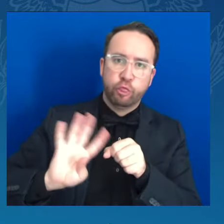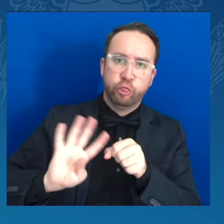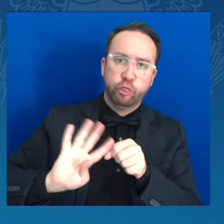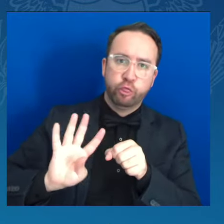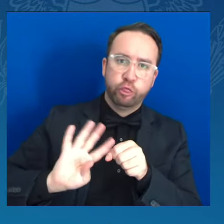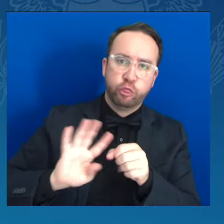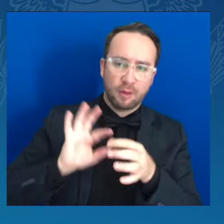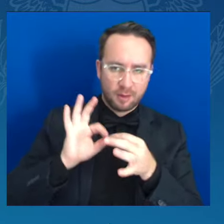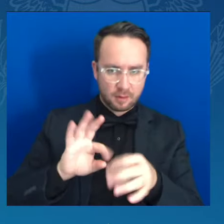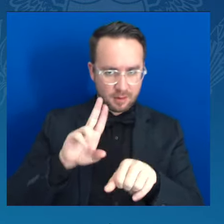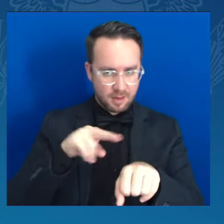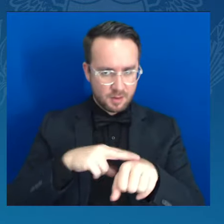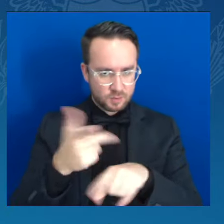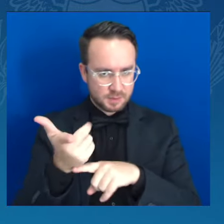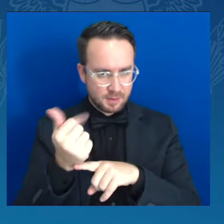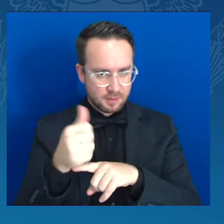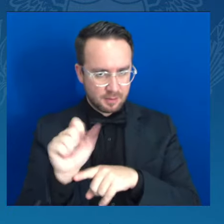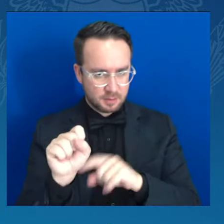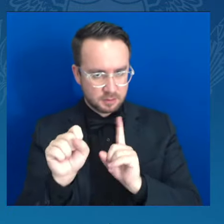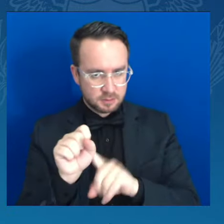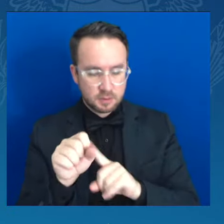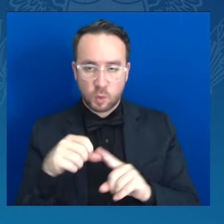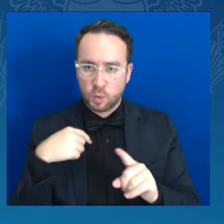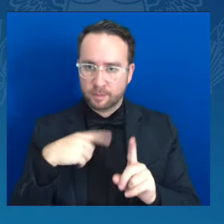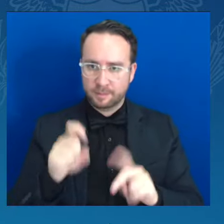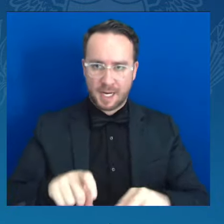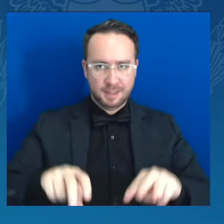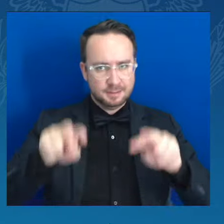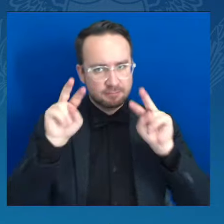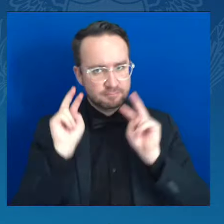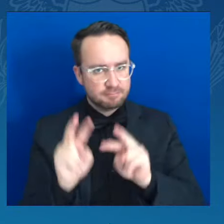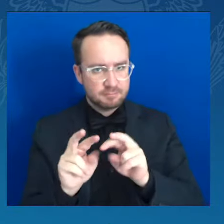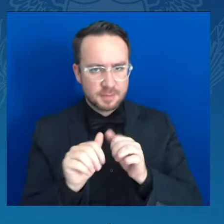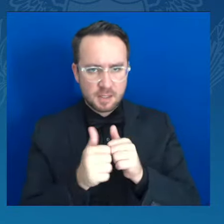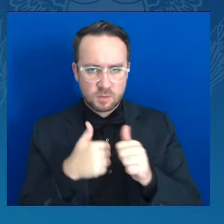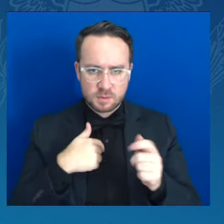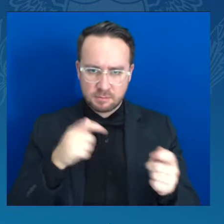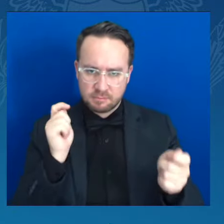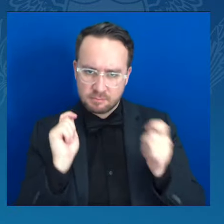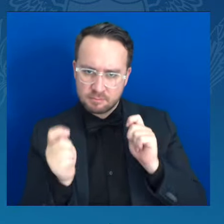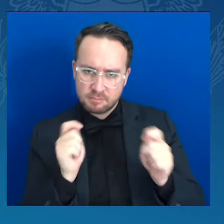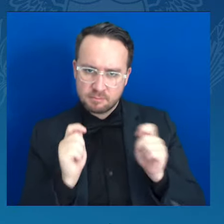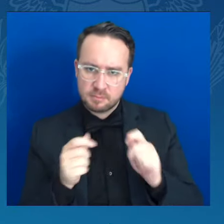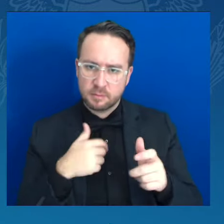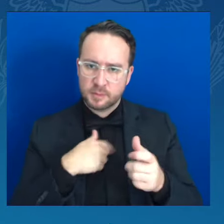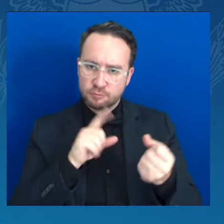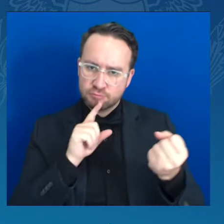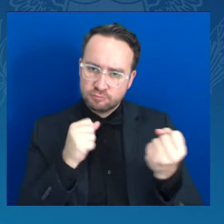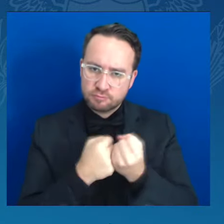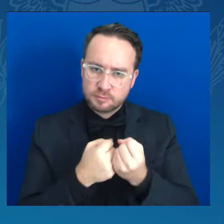and fix the leaks and halt these emissions. So in short, for us in the Climate Policy Office,